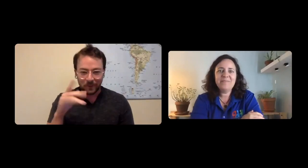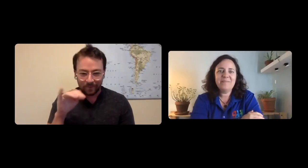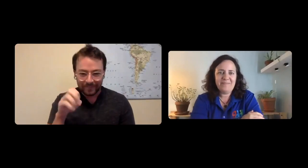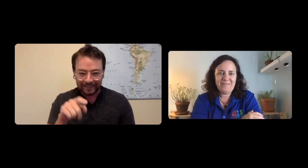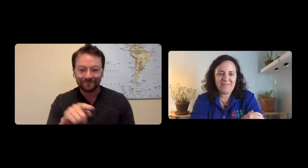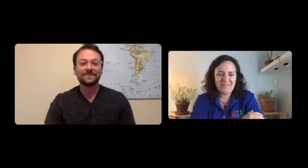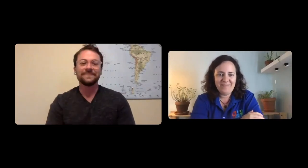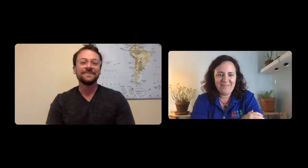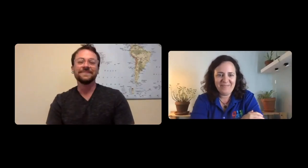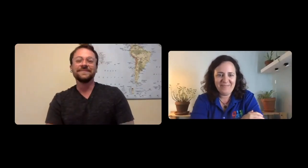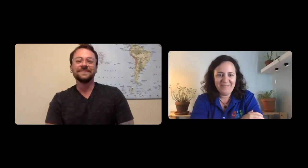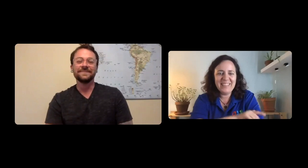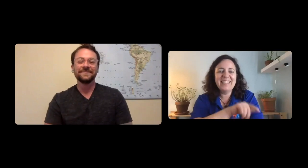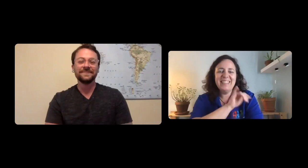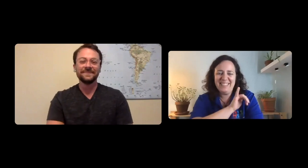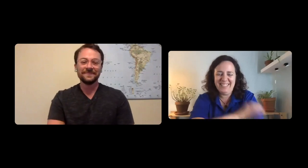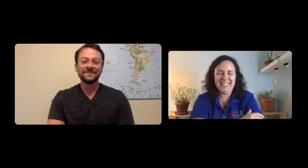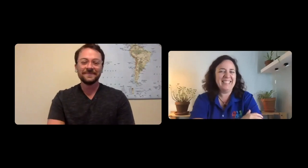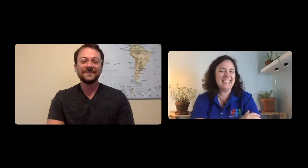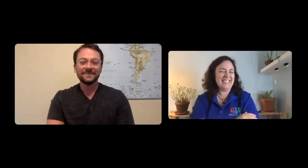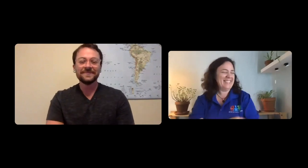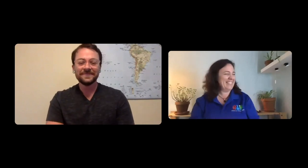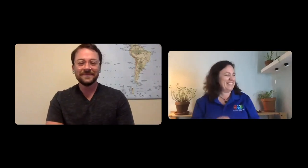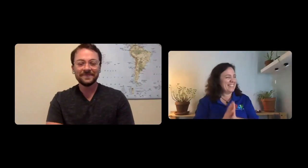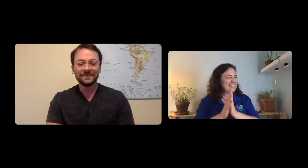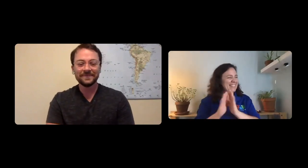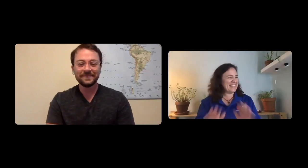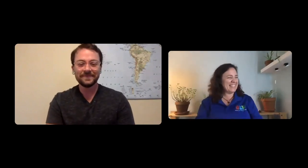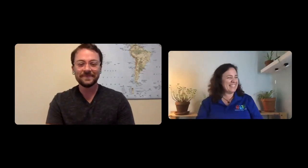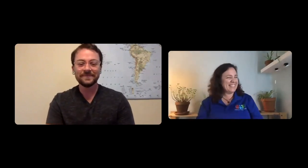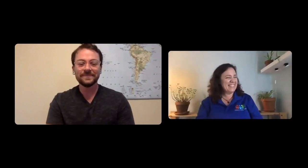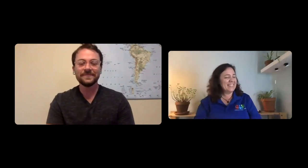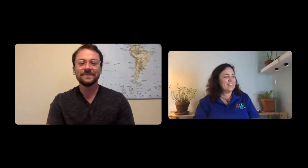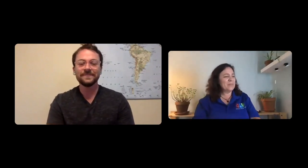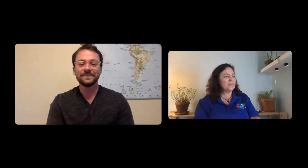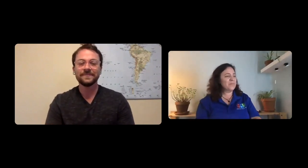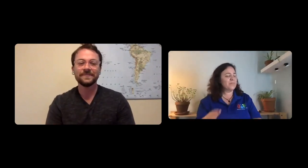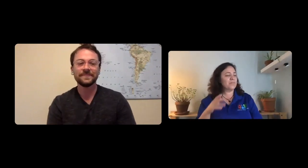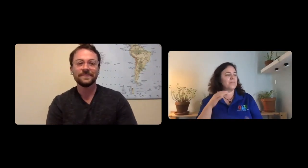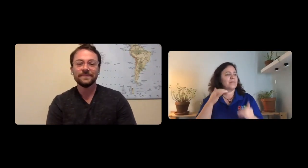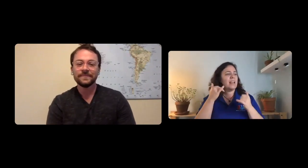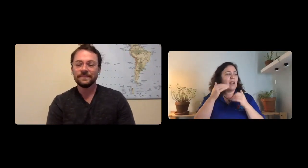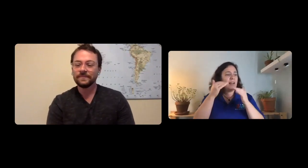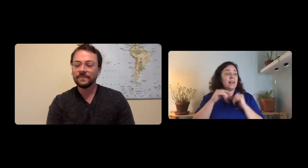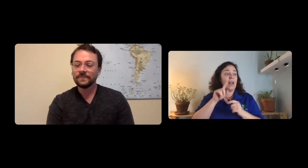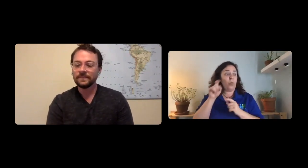> I hope so too! One of our audience members says that Washington State allows it as well.